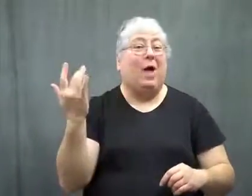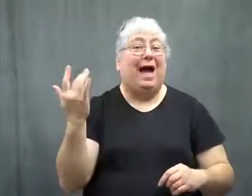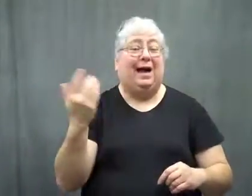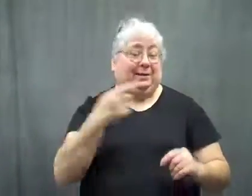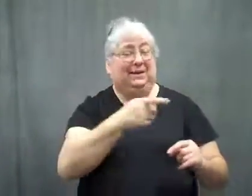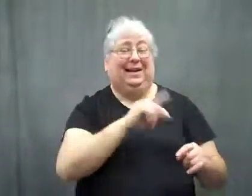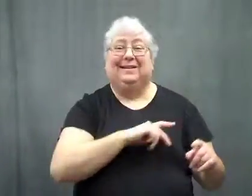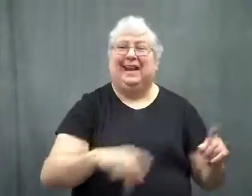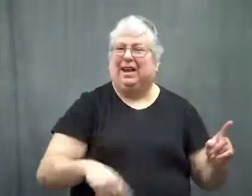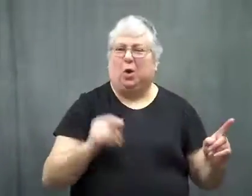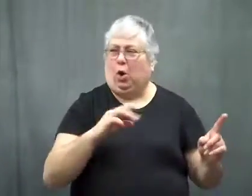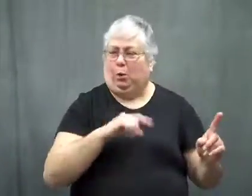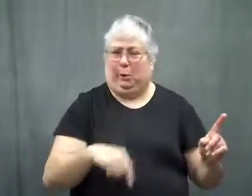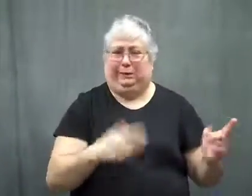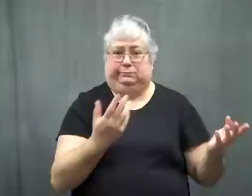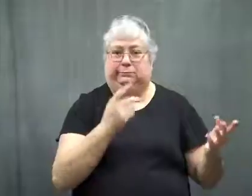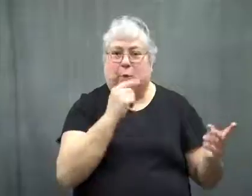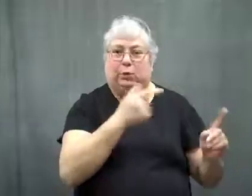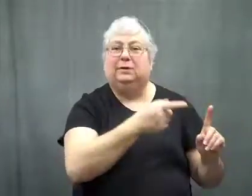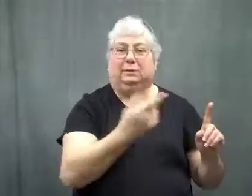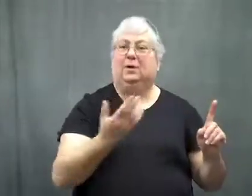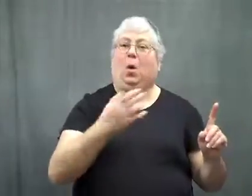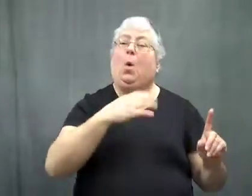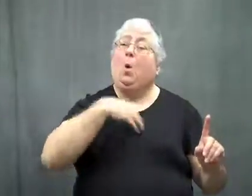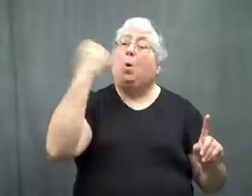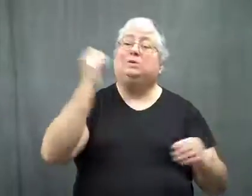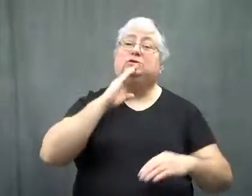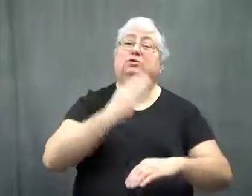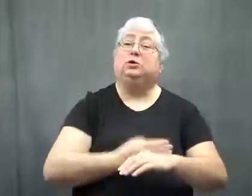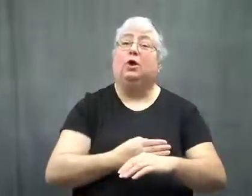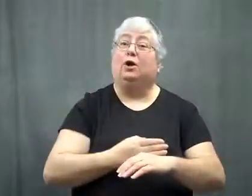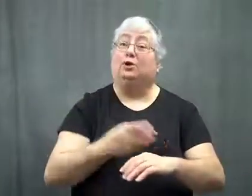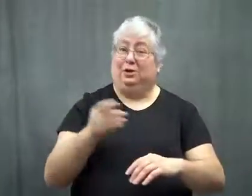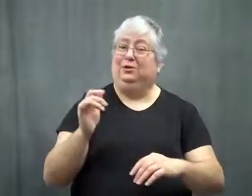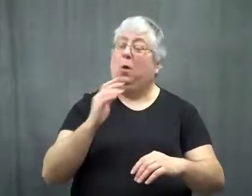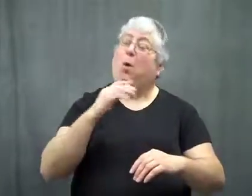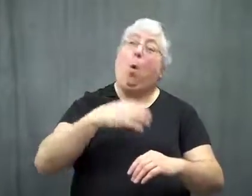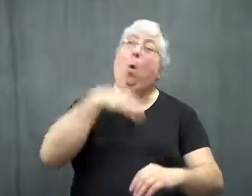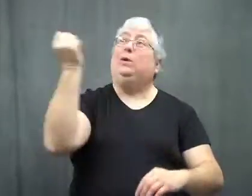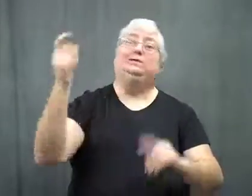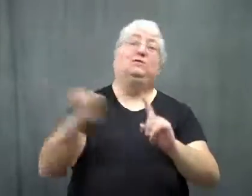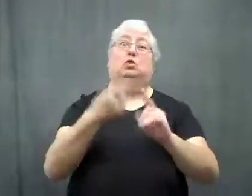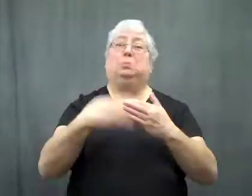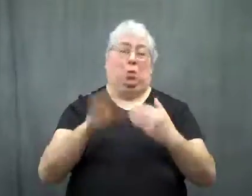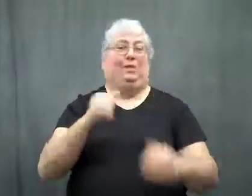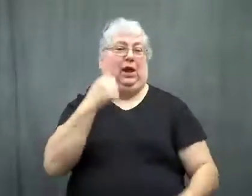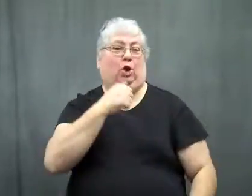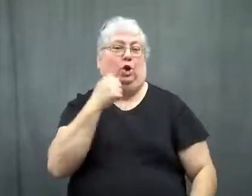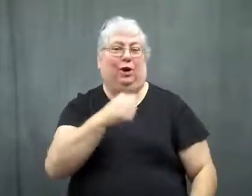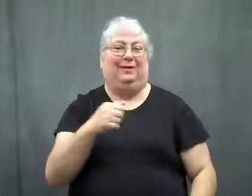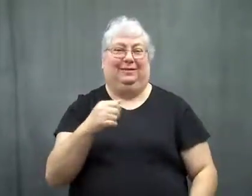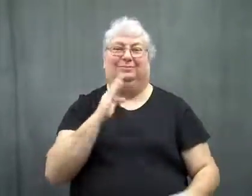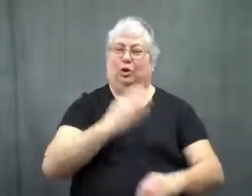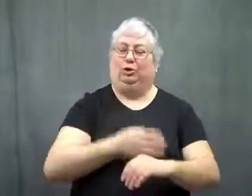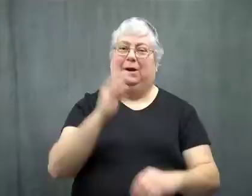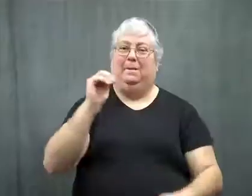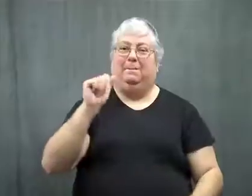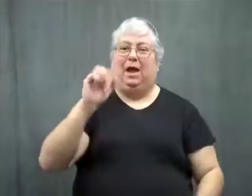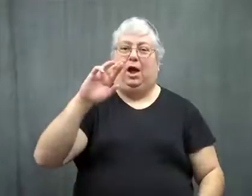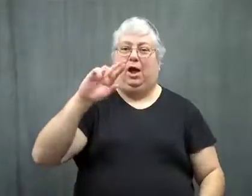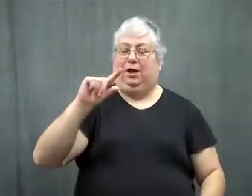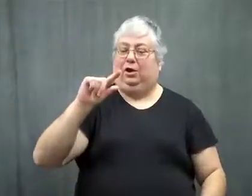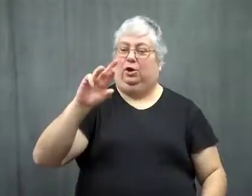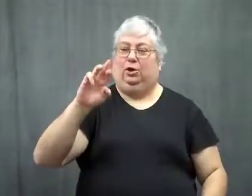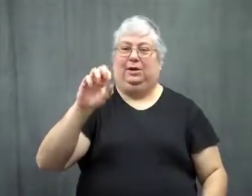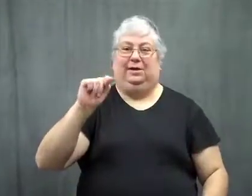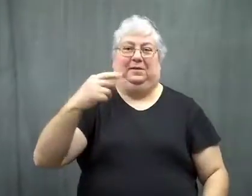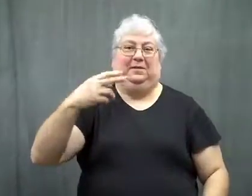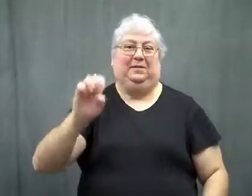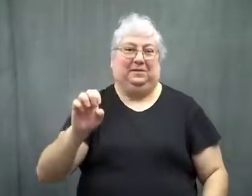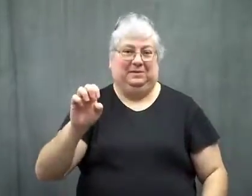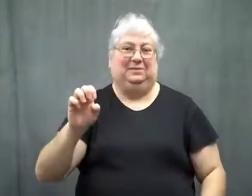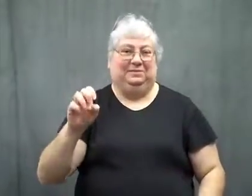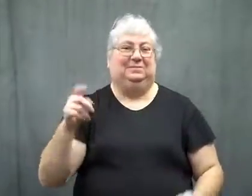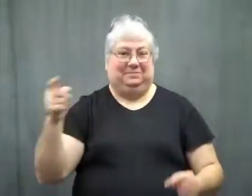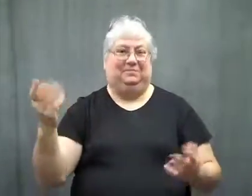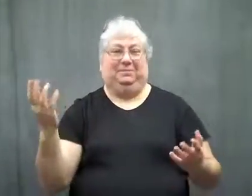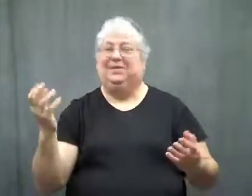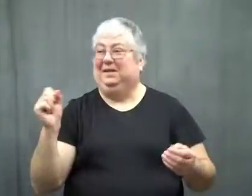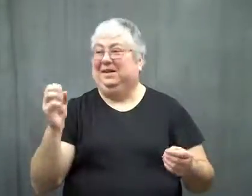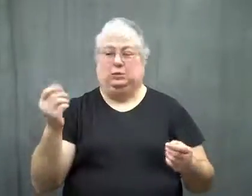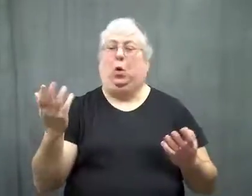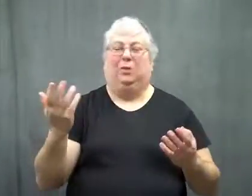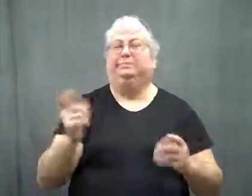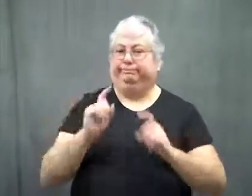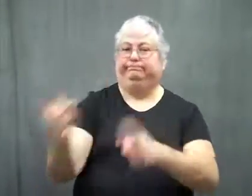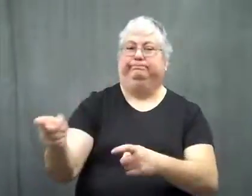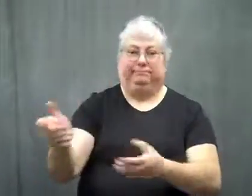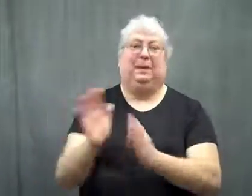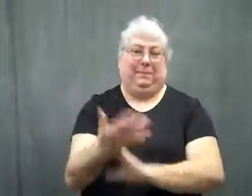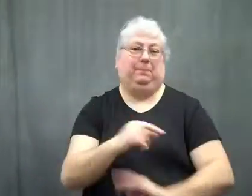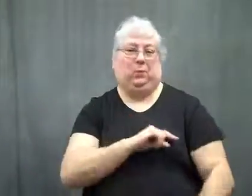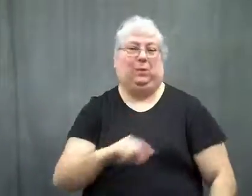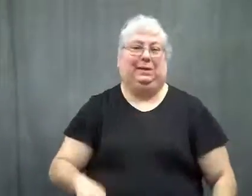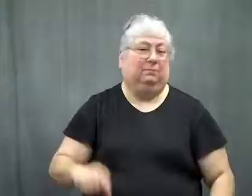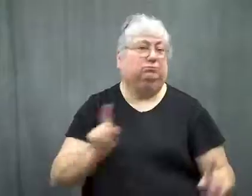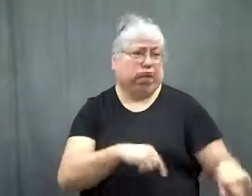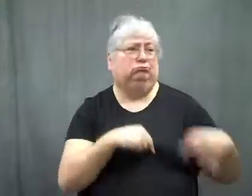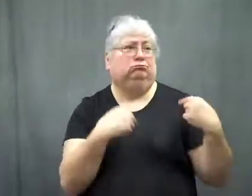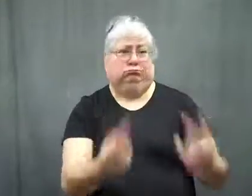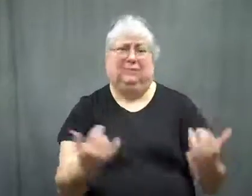The monarch's firstborn was a girl, Margrethe.